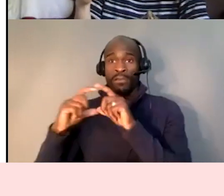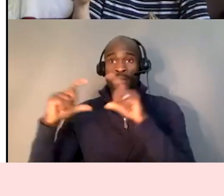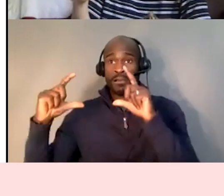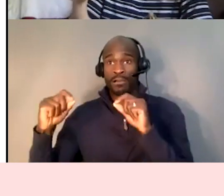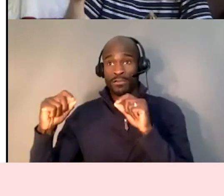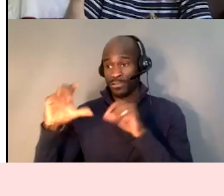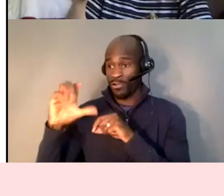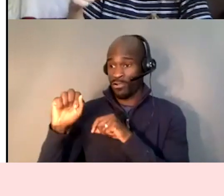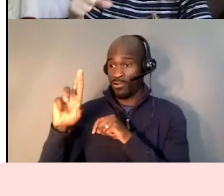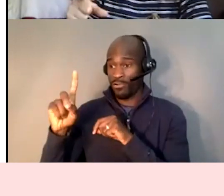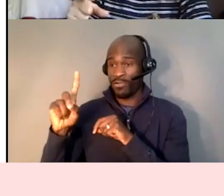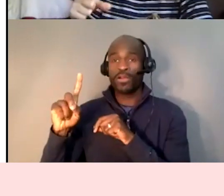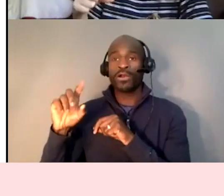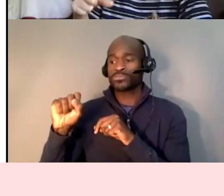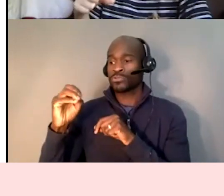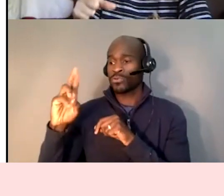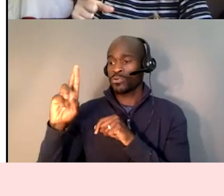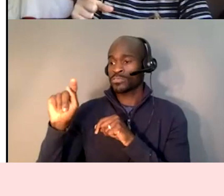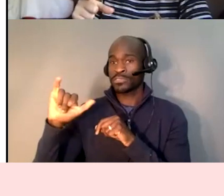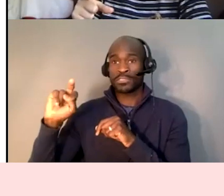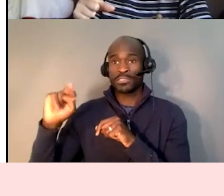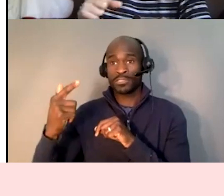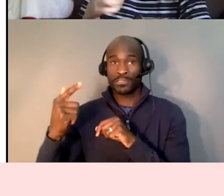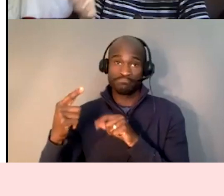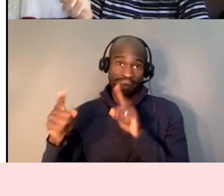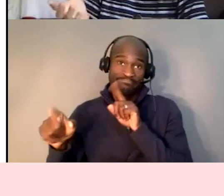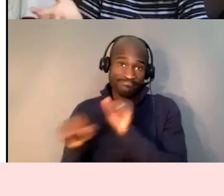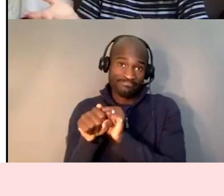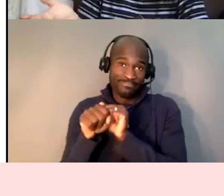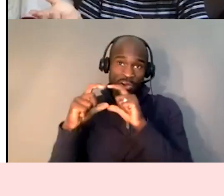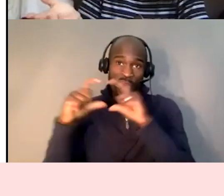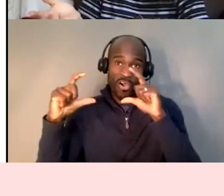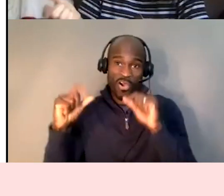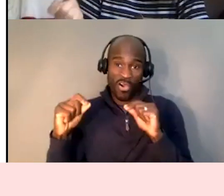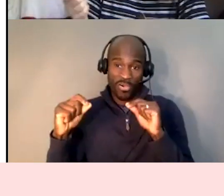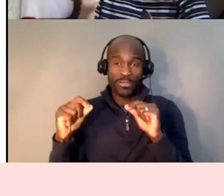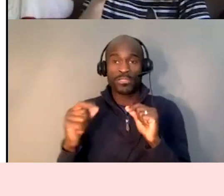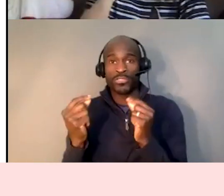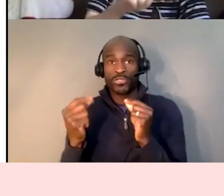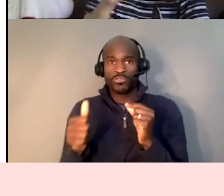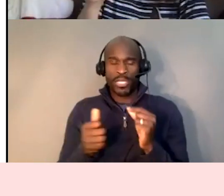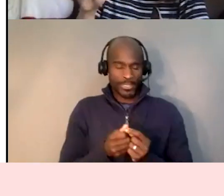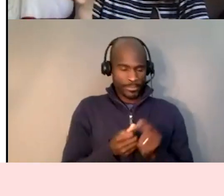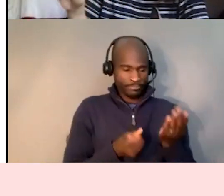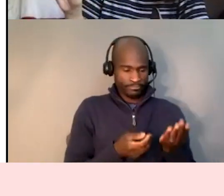and arranging them so you can figure out what titles make sense for pages what sequence of